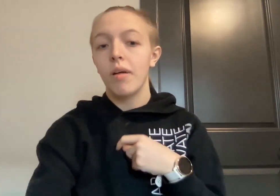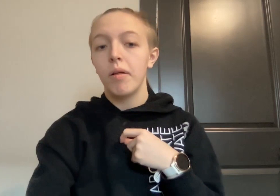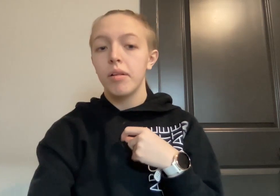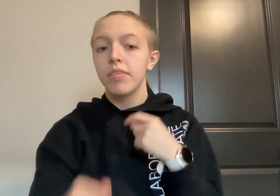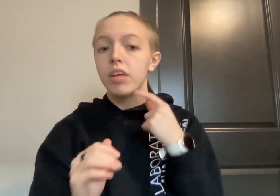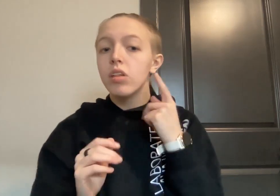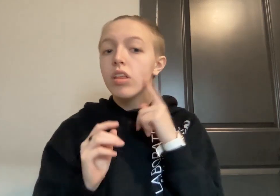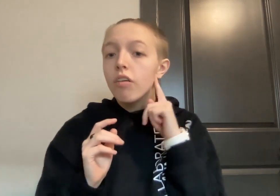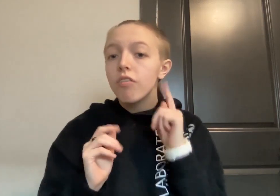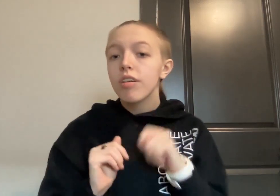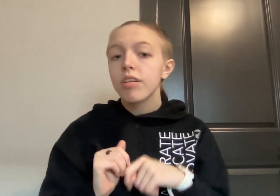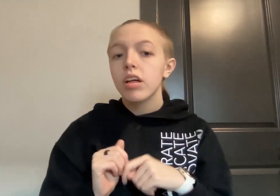is deaf.